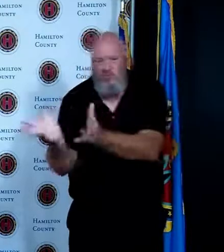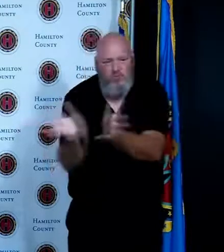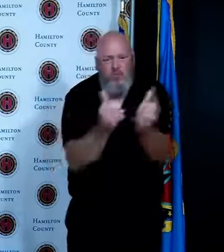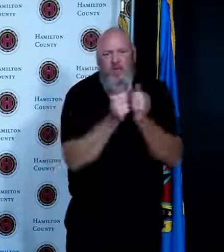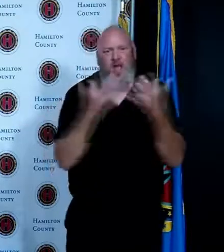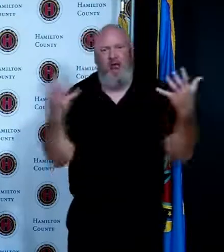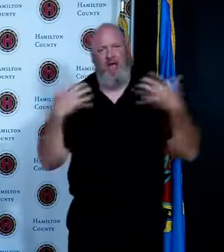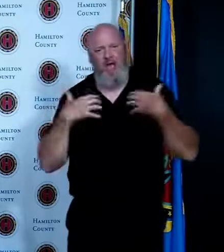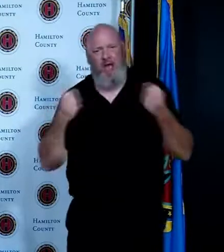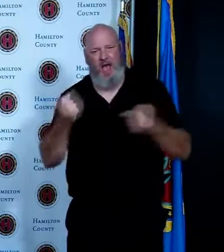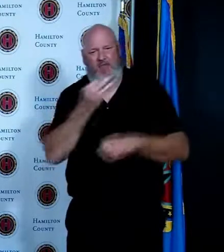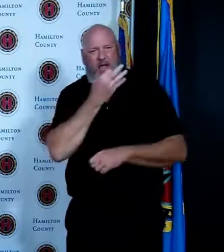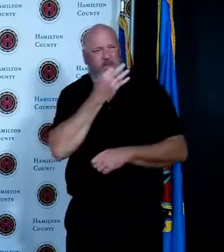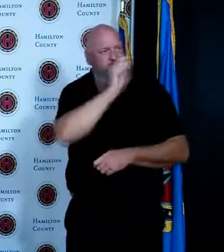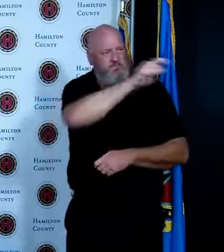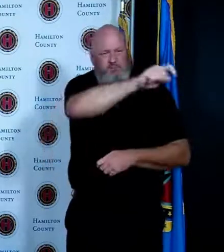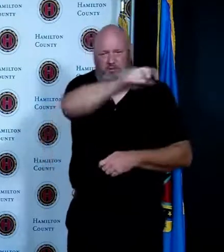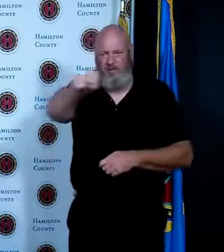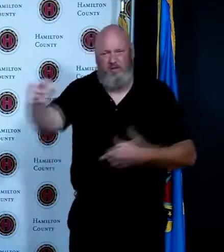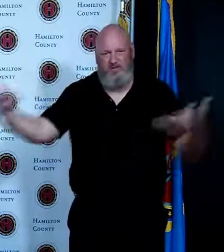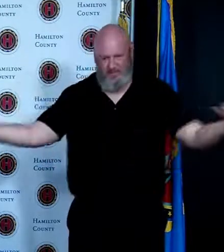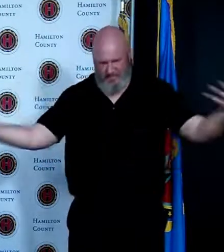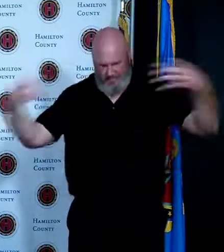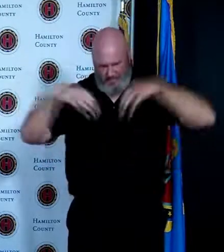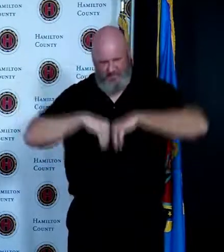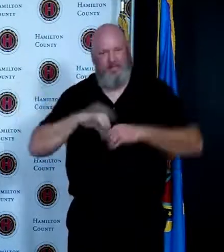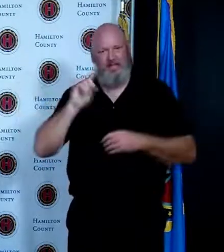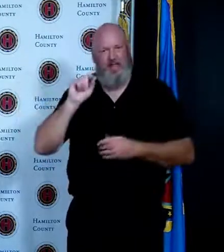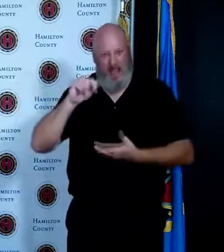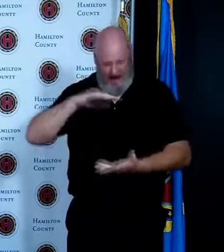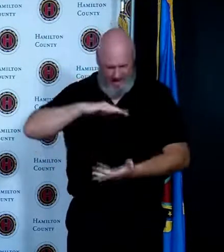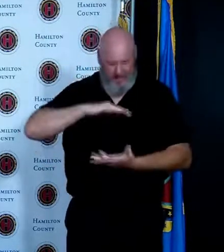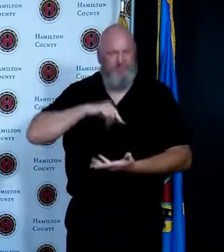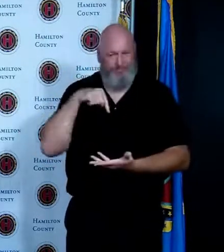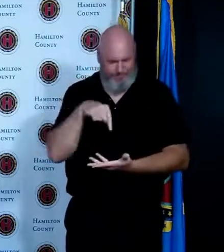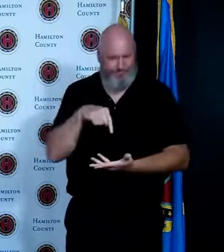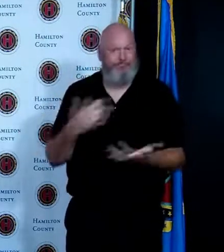I've been asked this a million times why can the city do something but the county